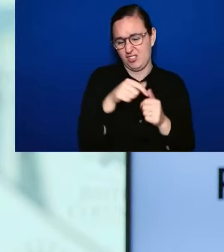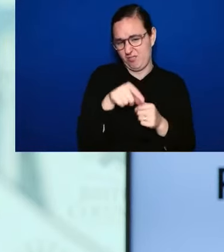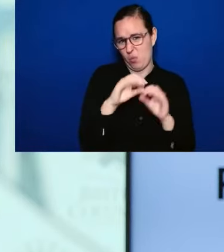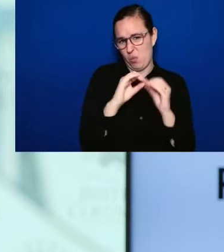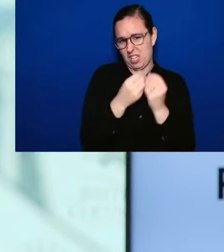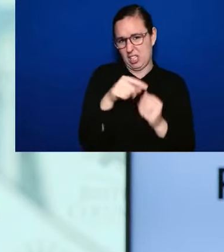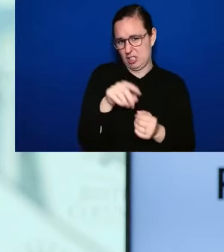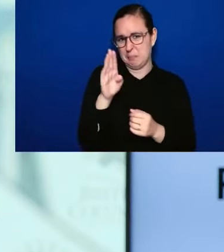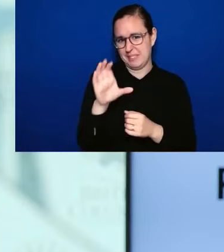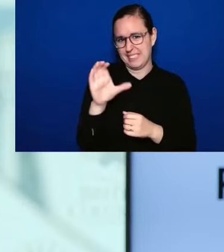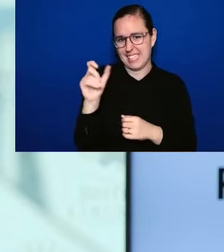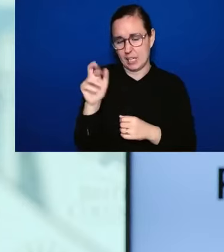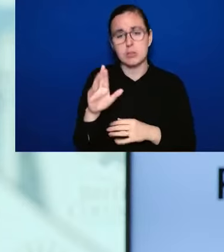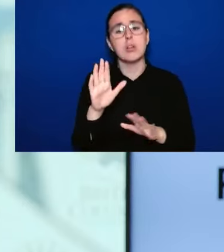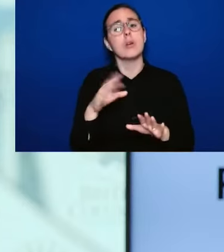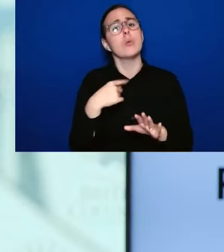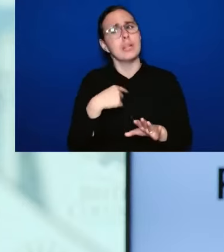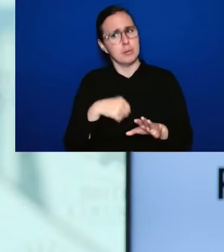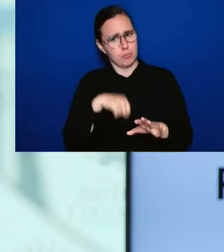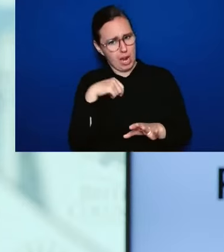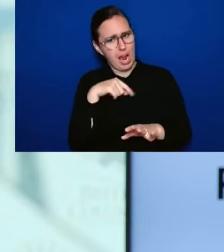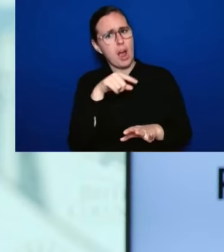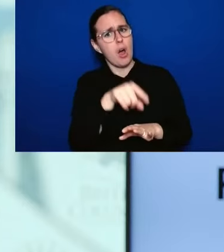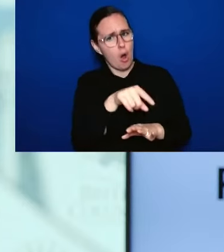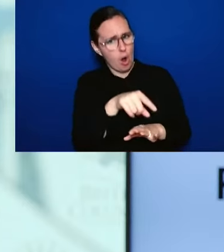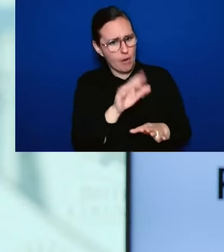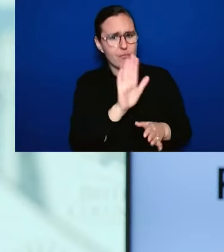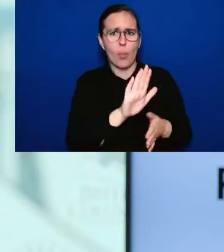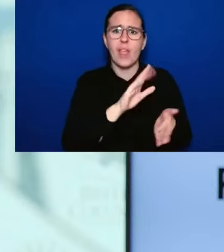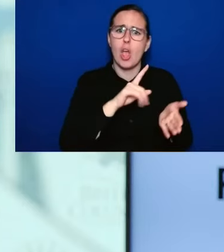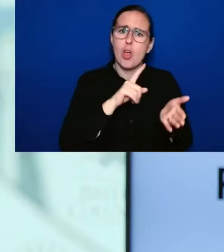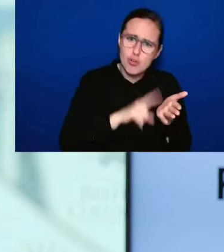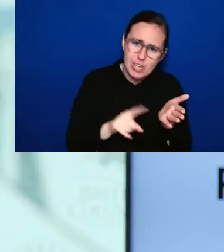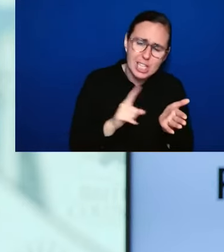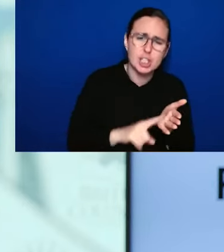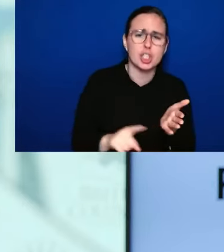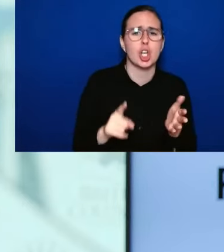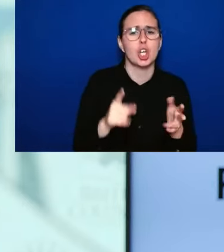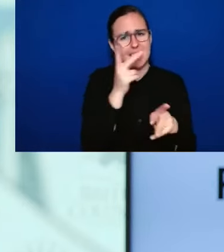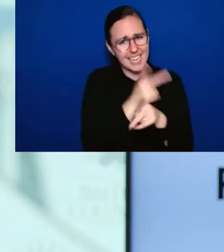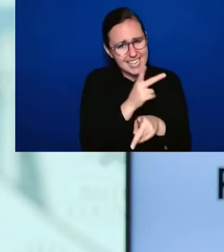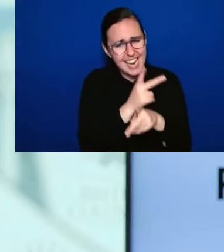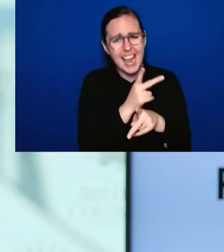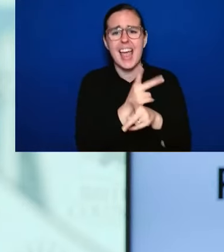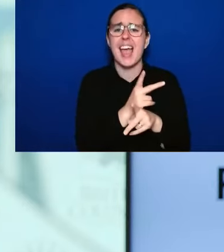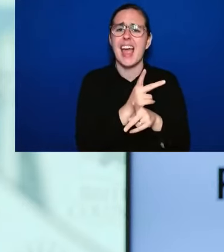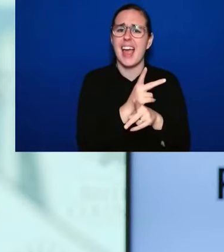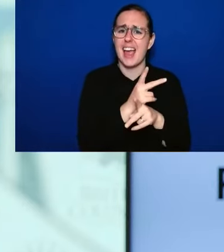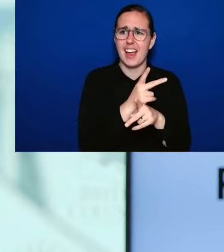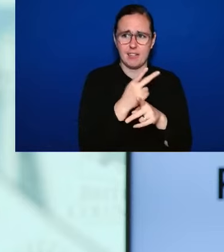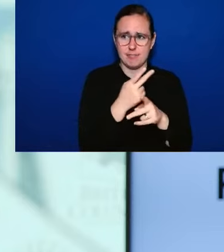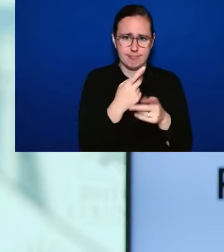the care provided and I know that a personal level and knowing. Well who are getting